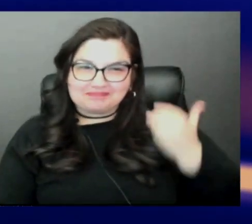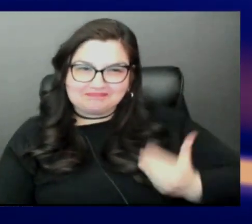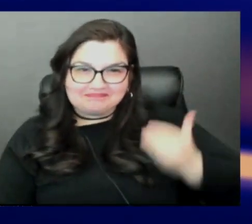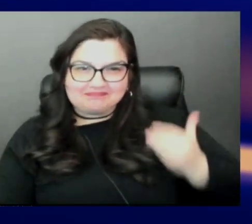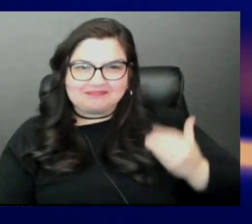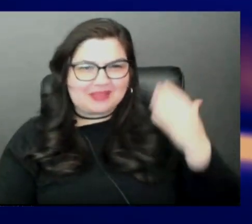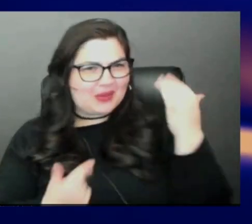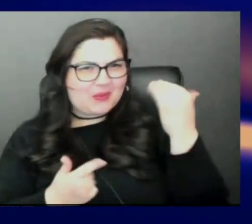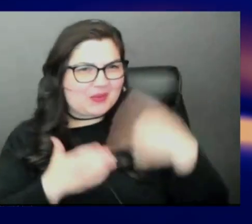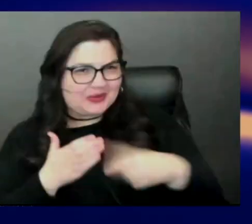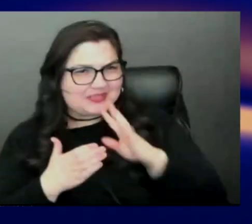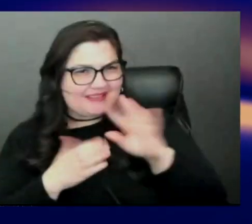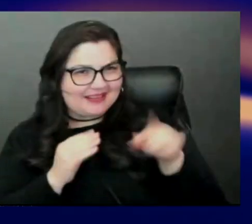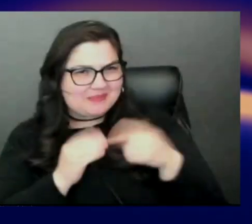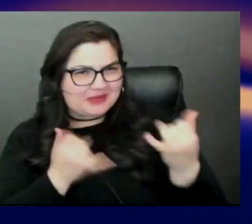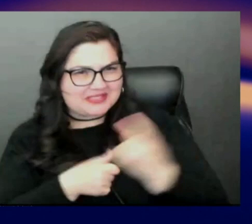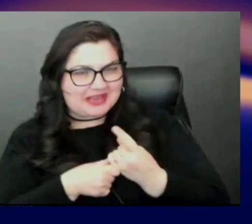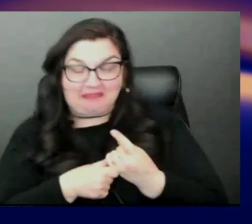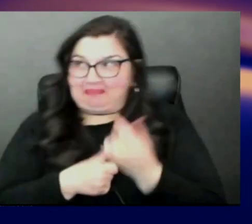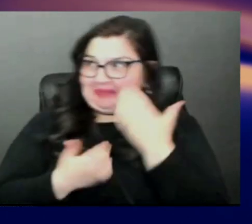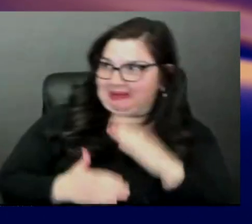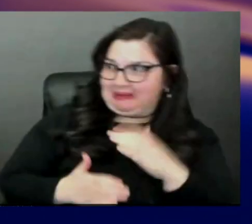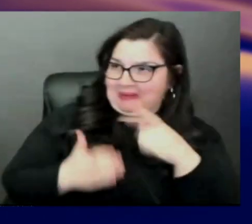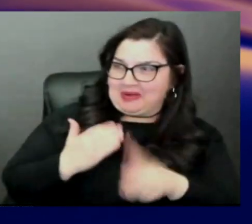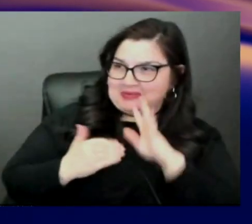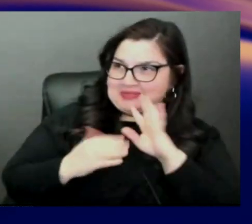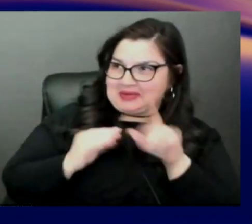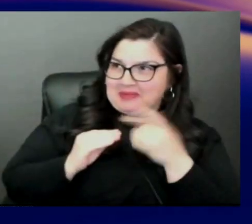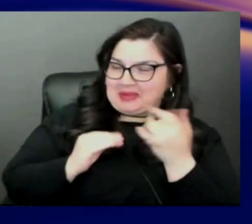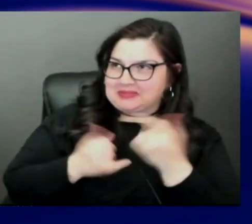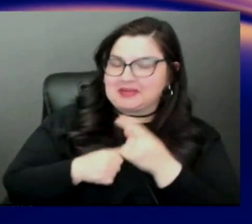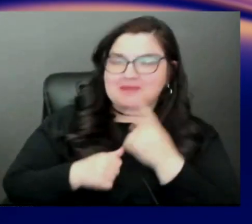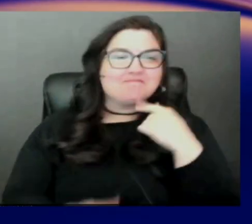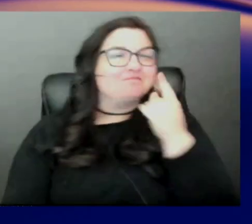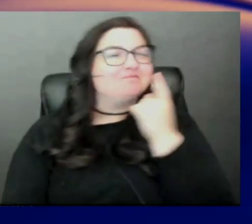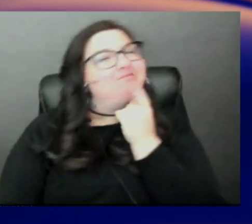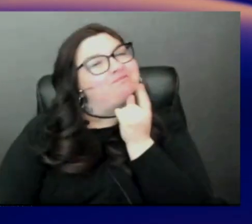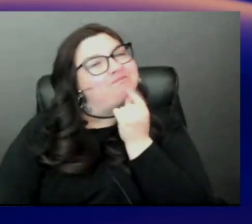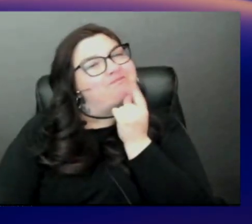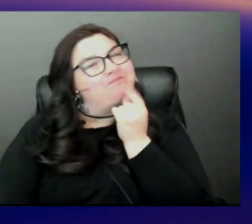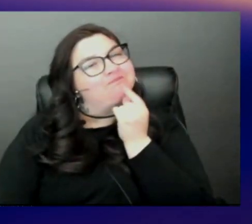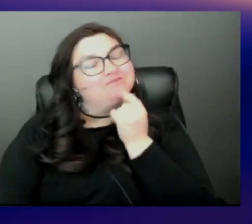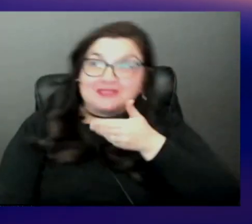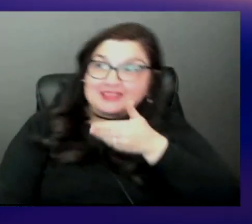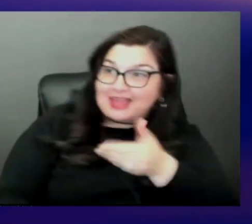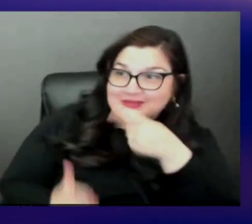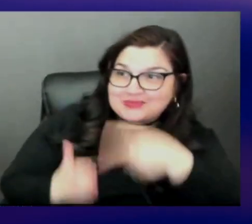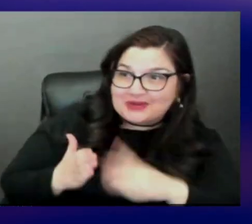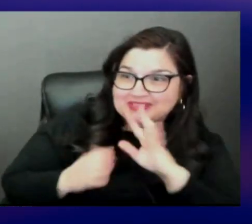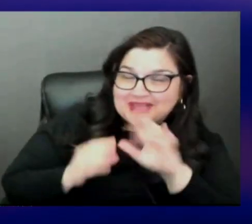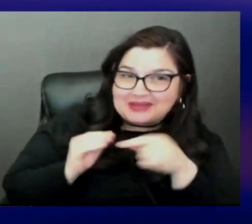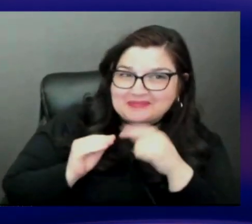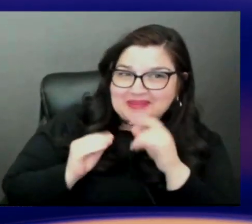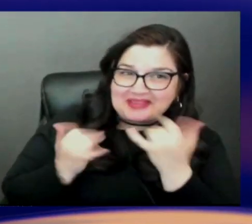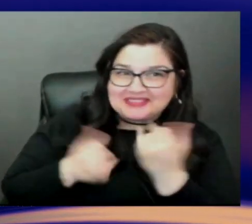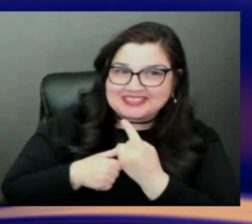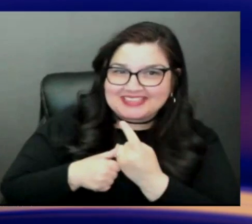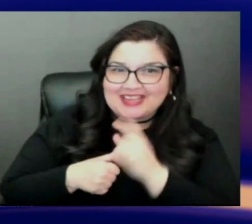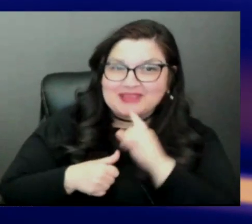Yeah, what are we talking about today? We have a guest on, what are we talking about today? Nice to meet you guys. And you want to introduce yourself as well?